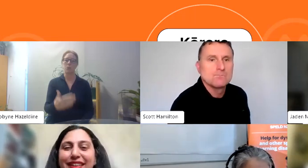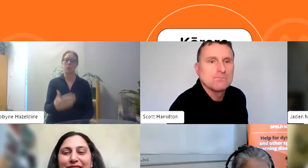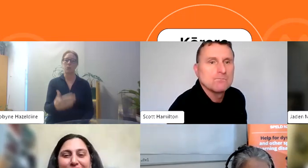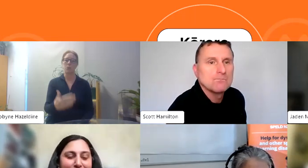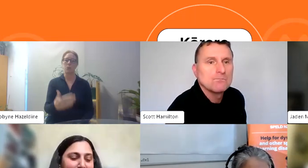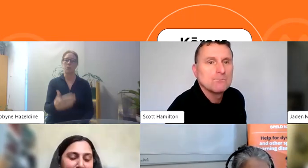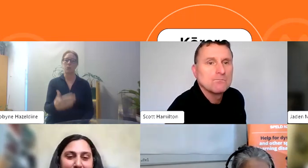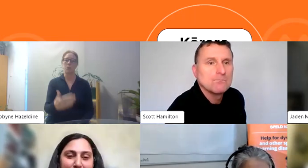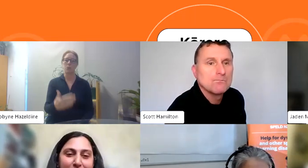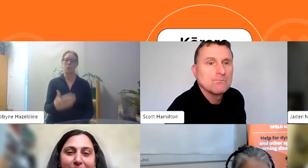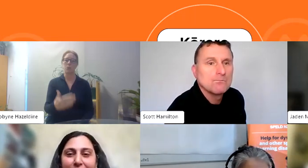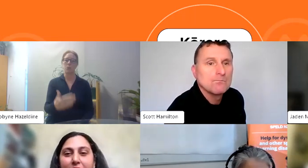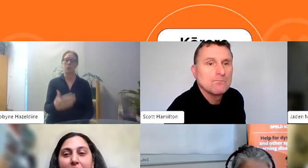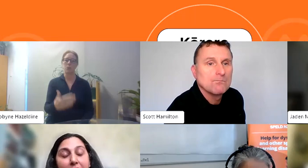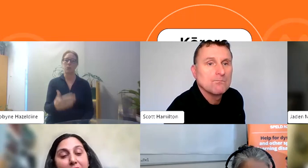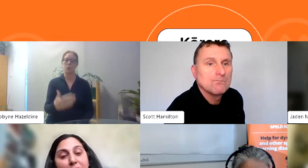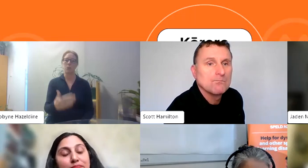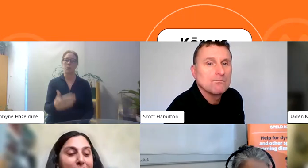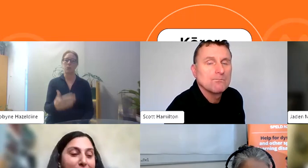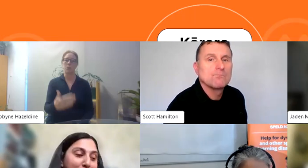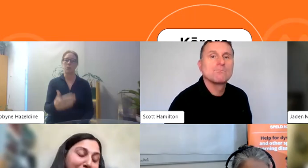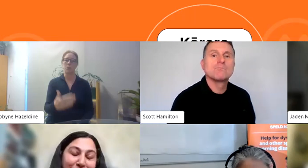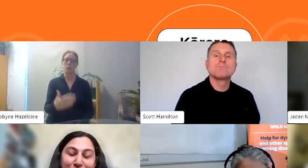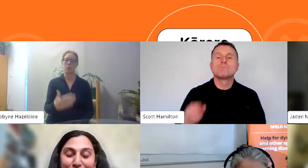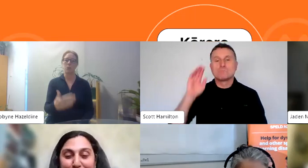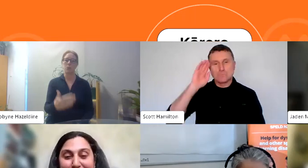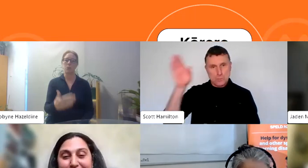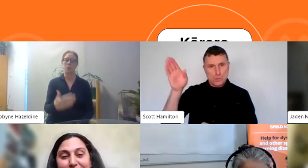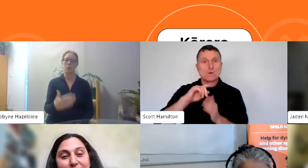thank you Jaden, lovely to be here. I'll quickly introduce myself.